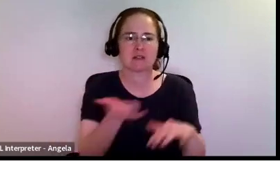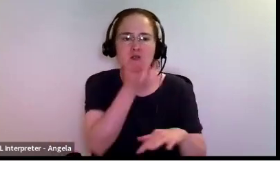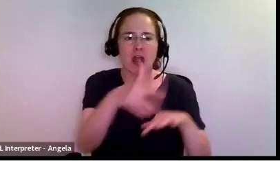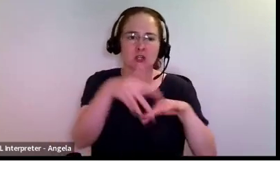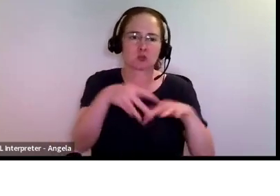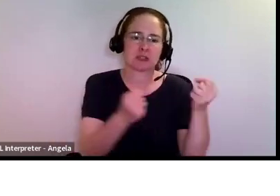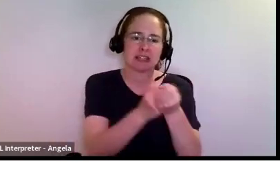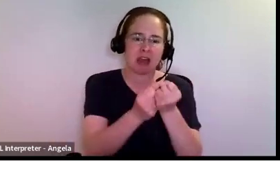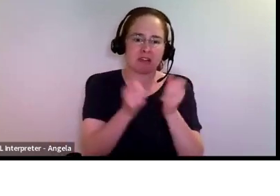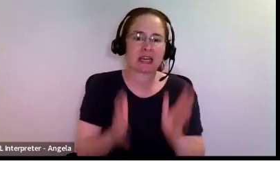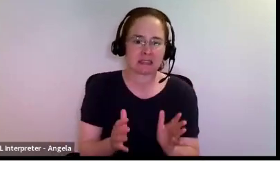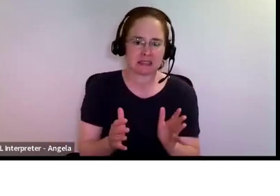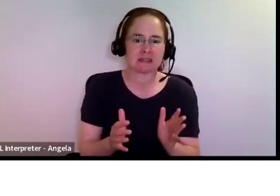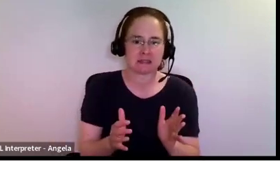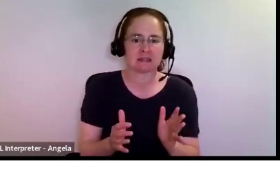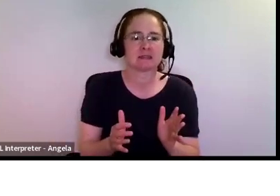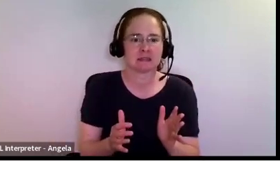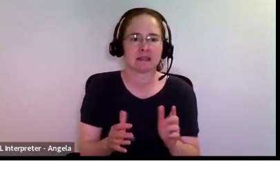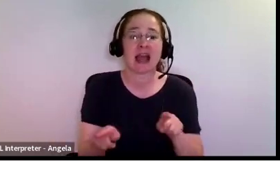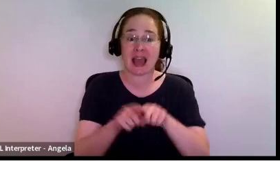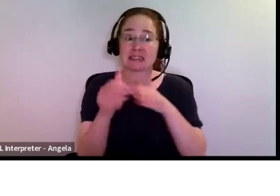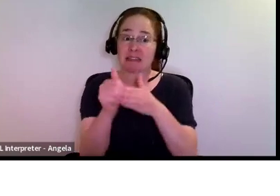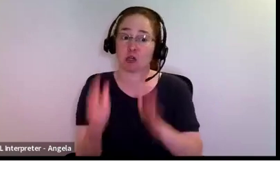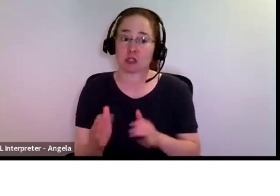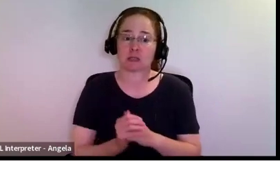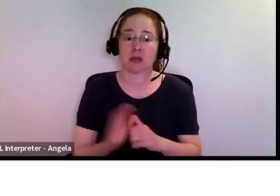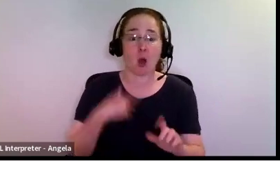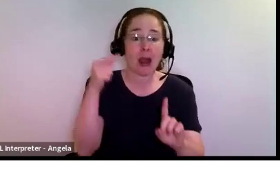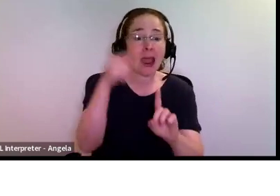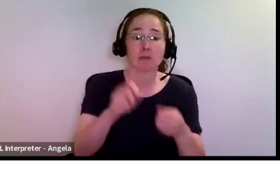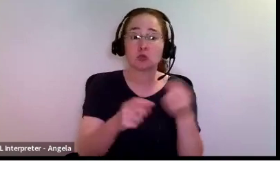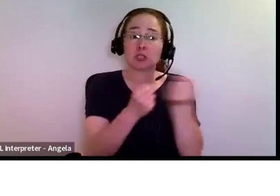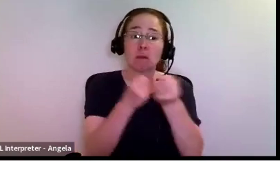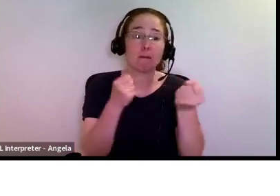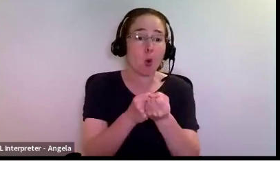advocates as leaders. Our aim is to support catalysts of systems